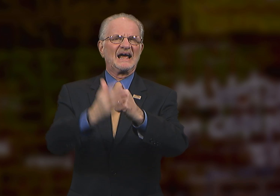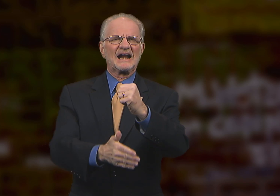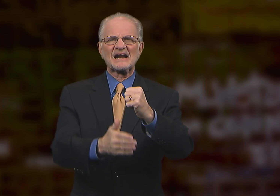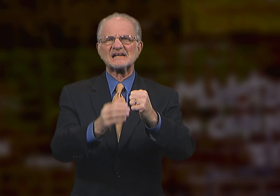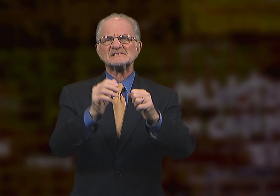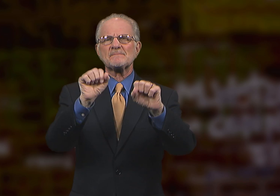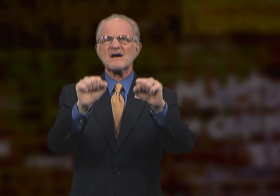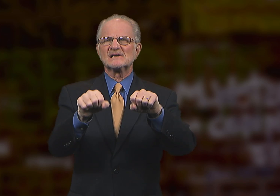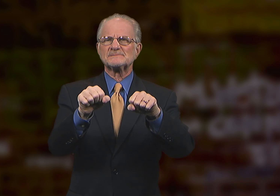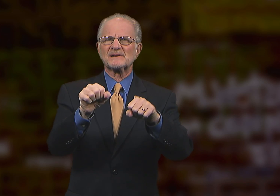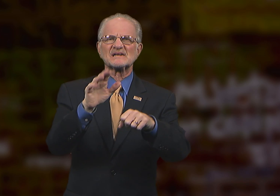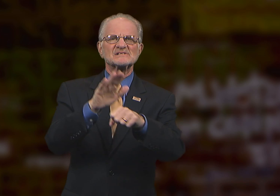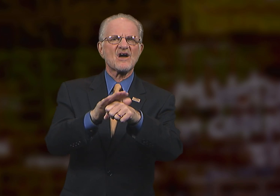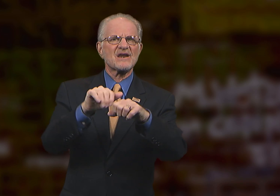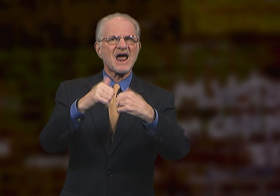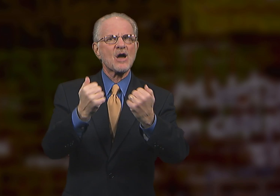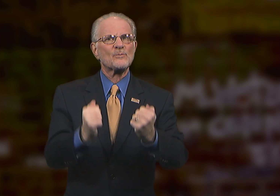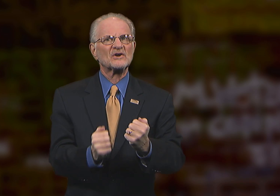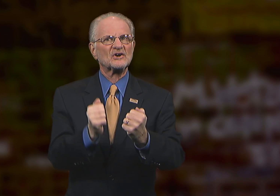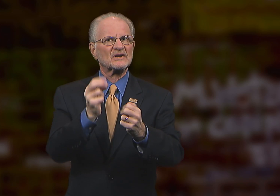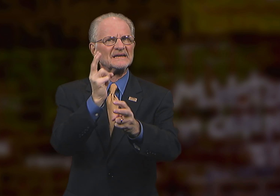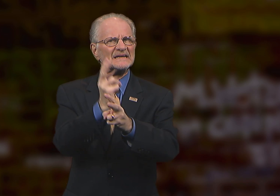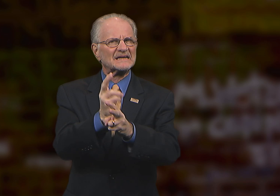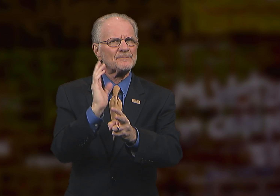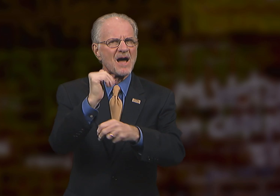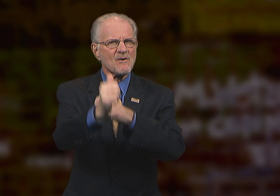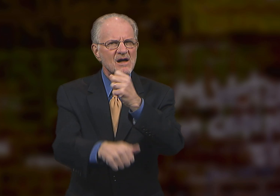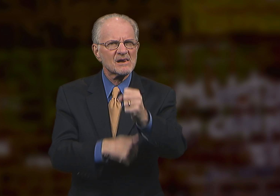on how we could keep our alumni engaged,